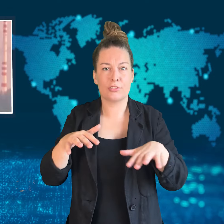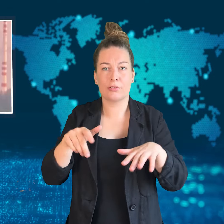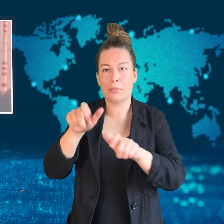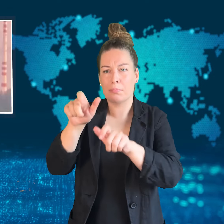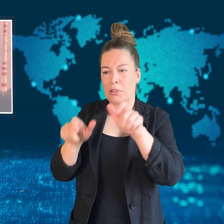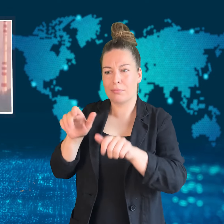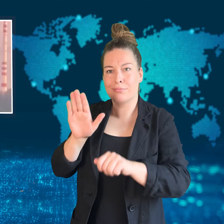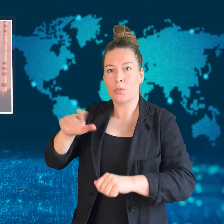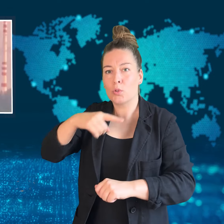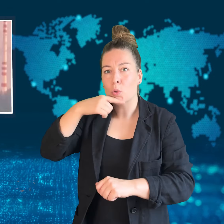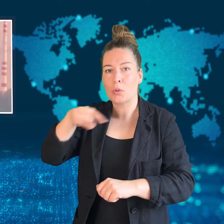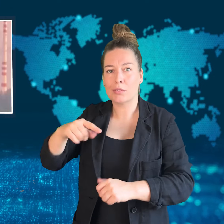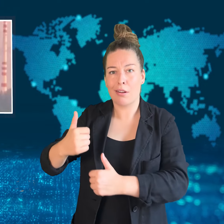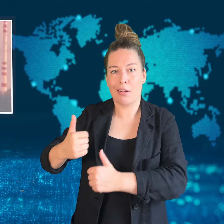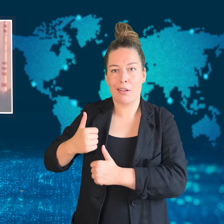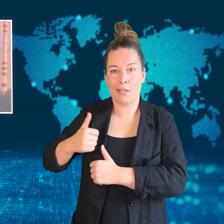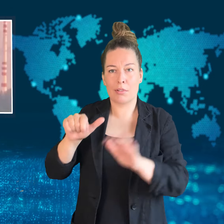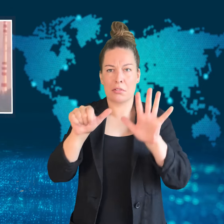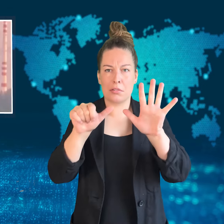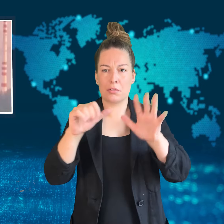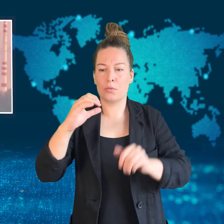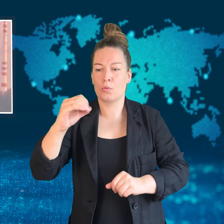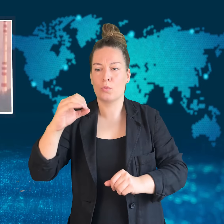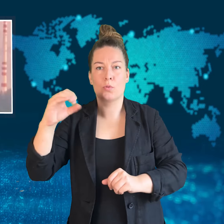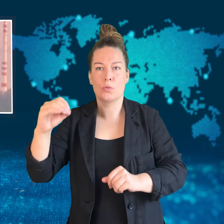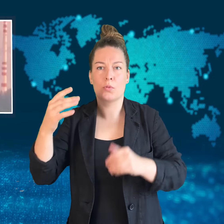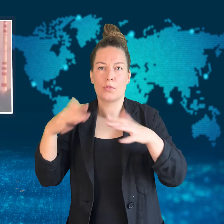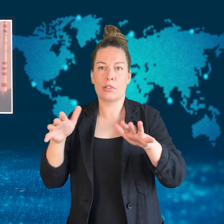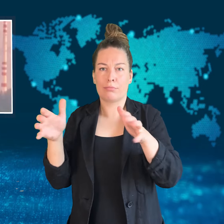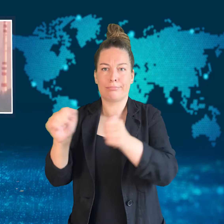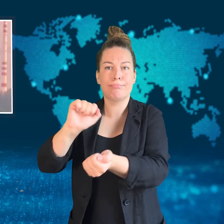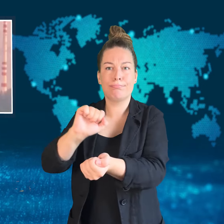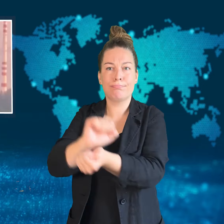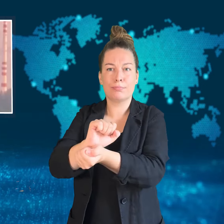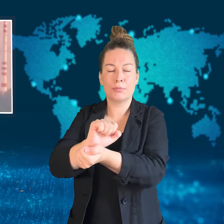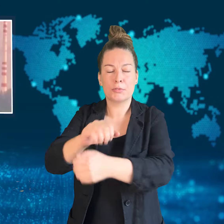been captured despite Russia's comments.